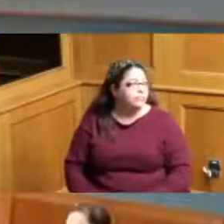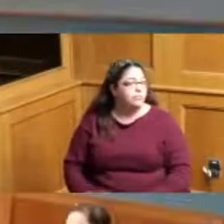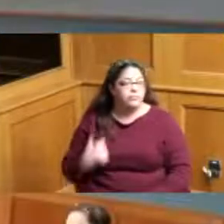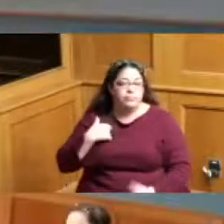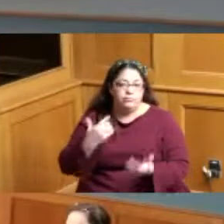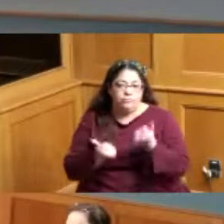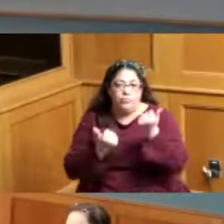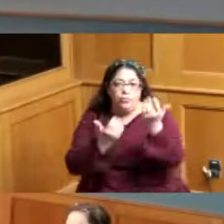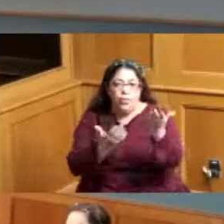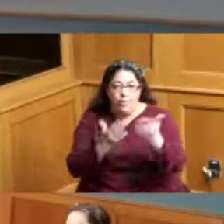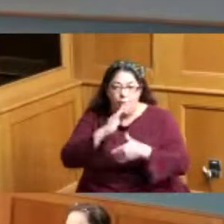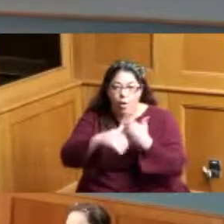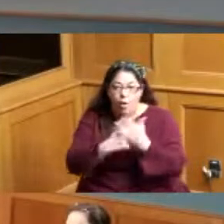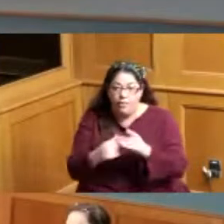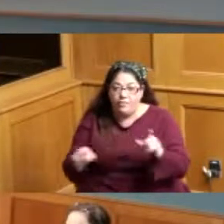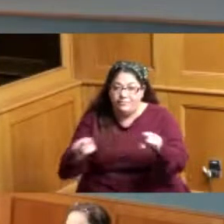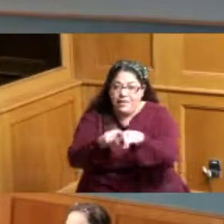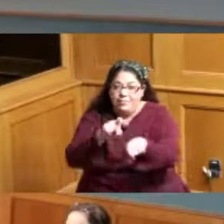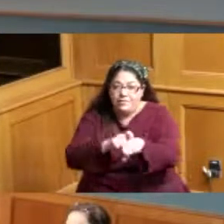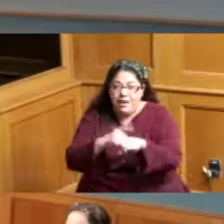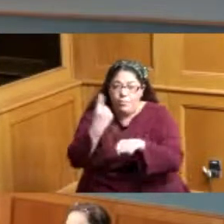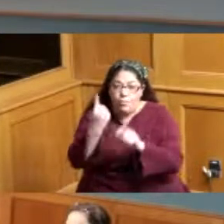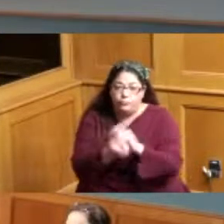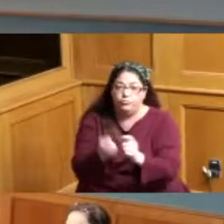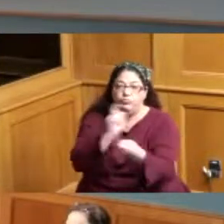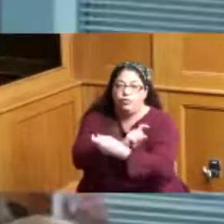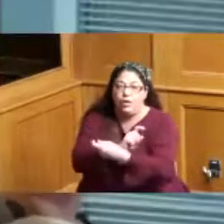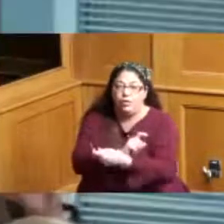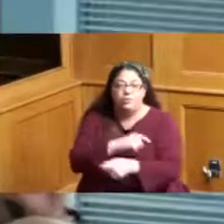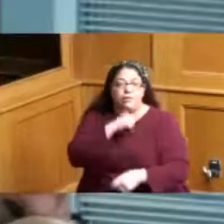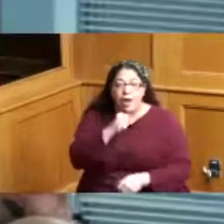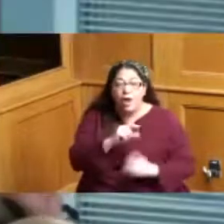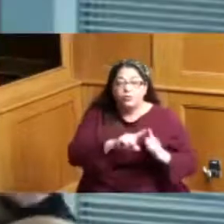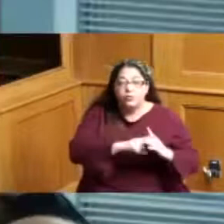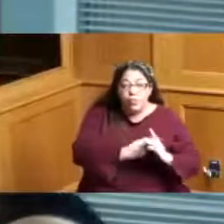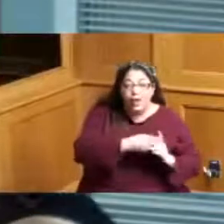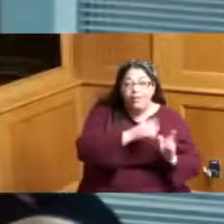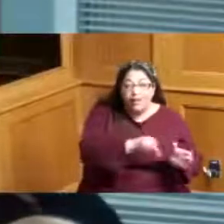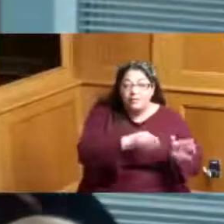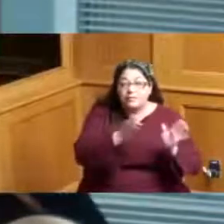do all of that at one time as opposed to do one and then the other and then you know have a full